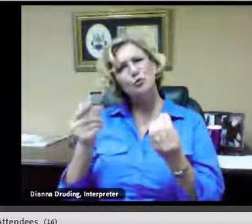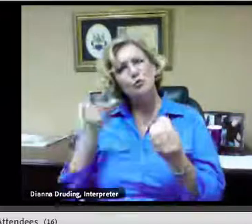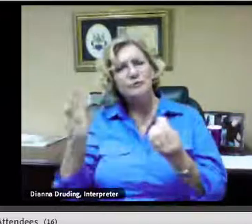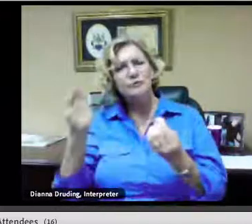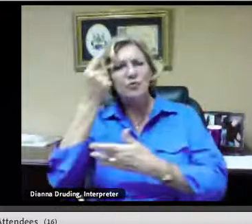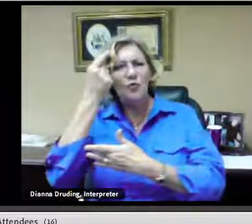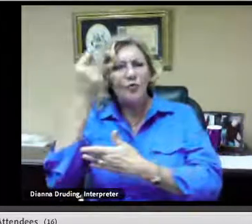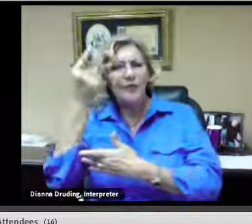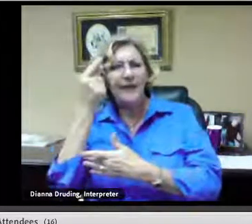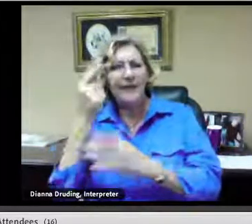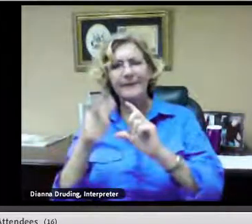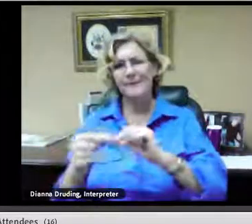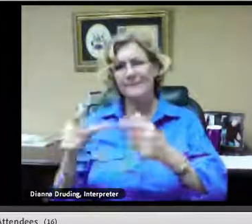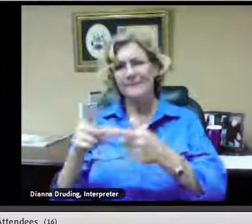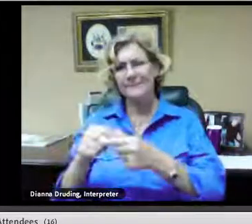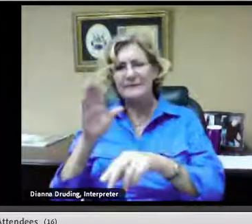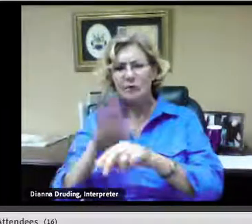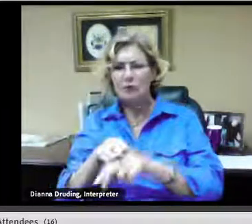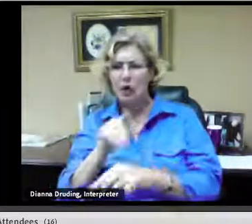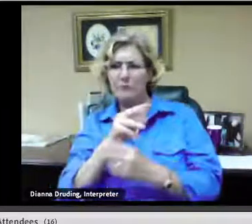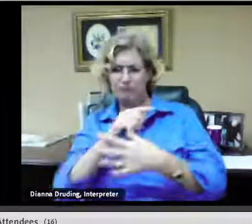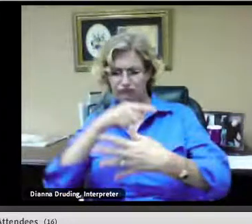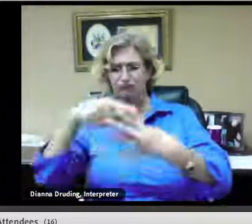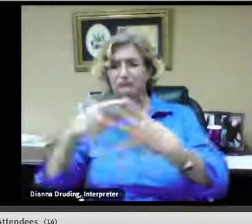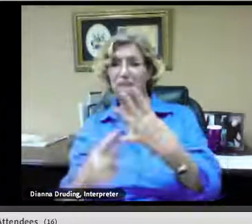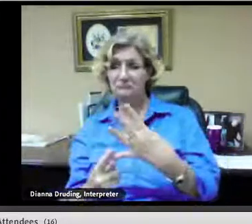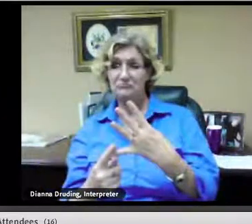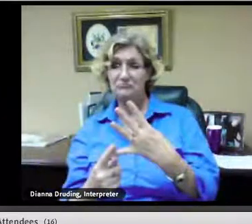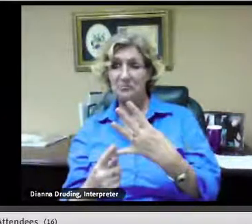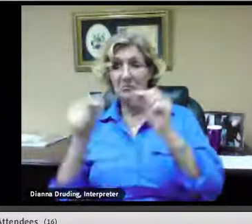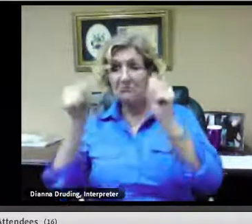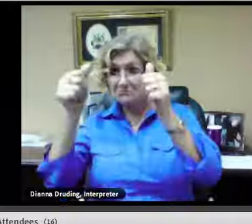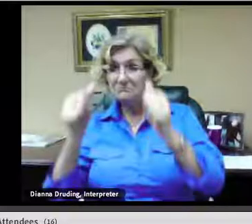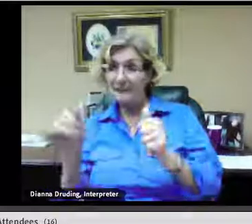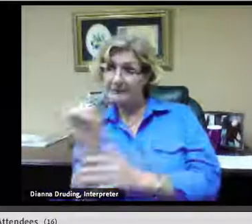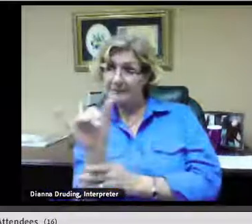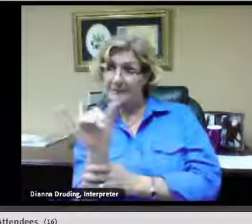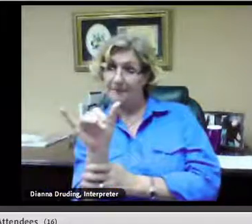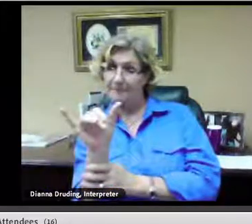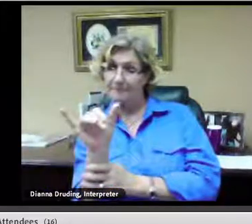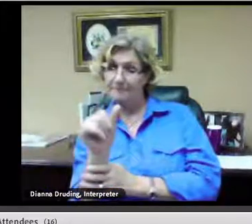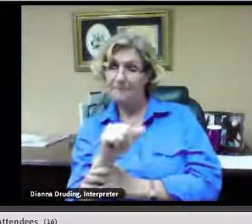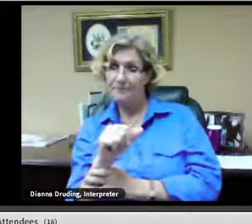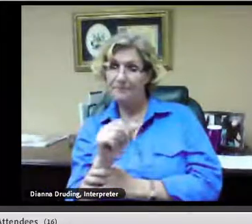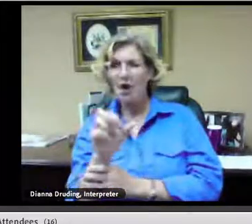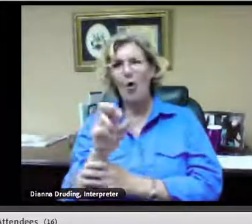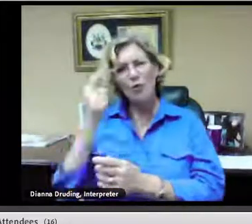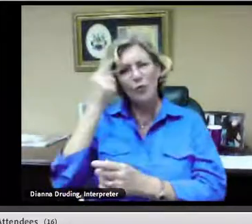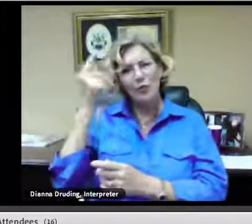on these four signs are the same? Or do you think that there are possibly hidden messages